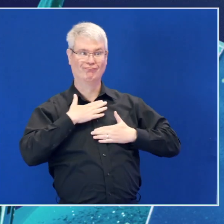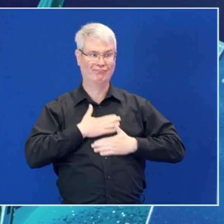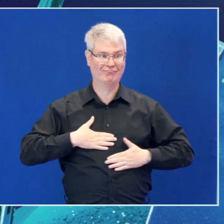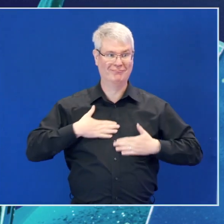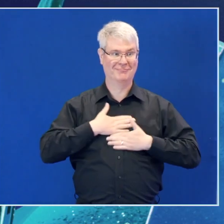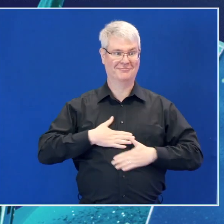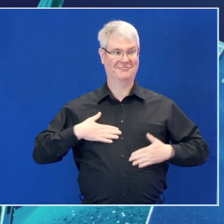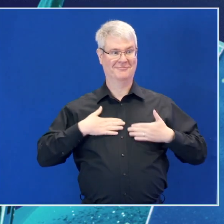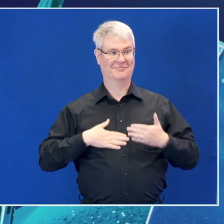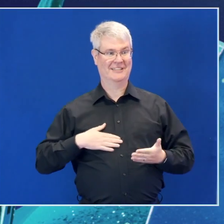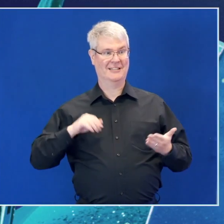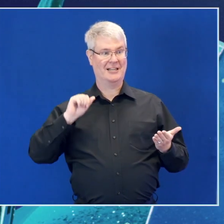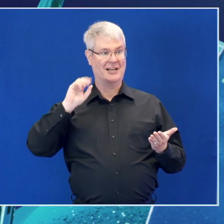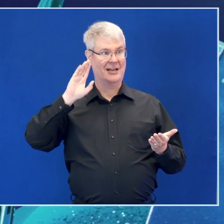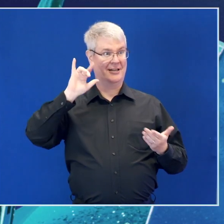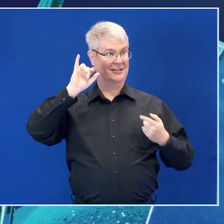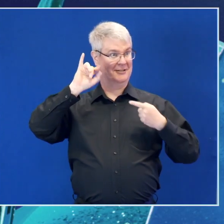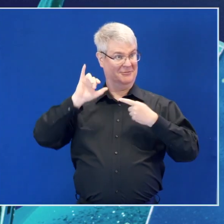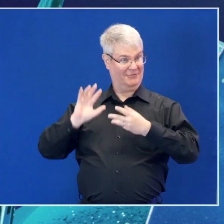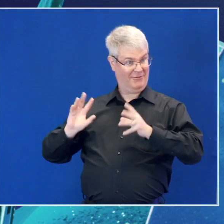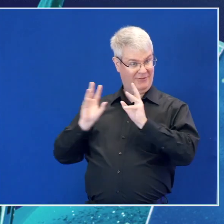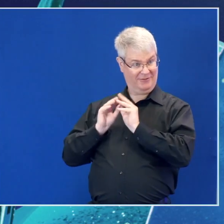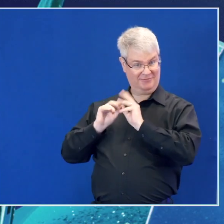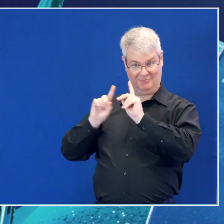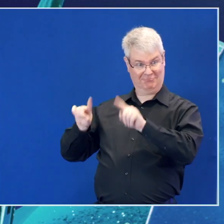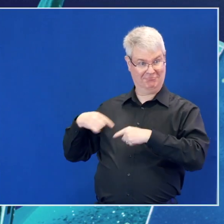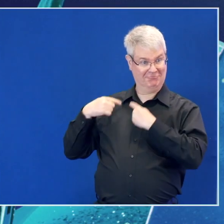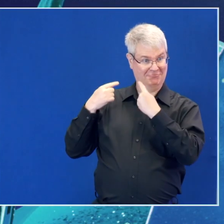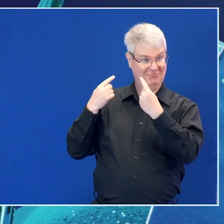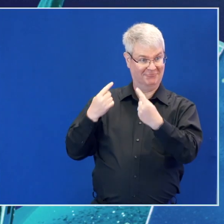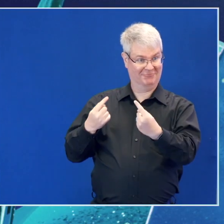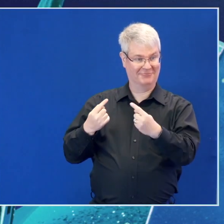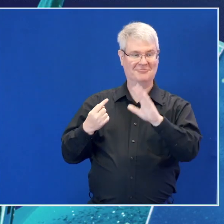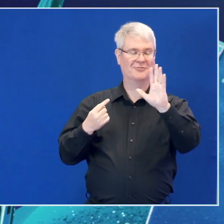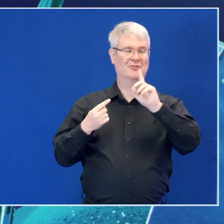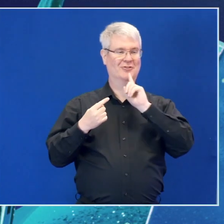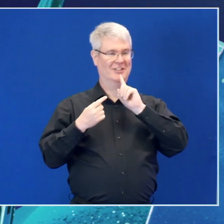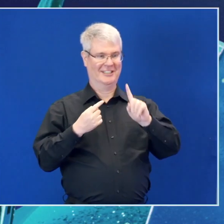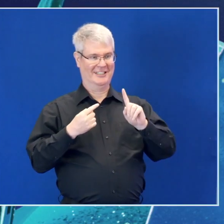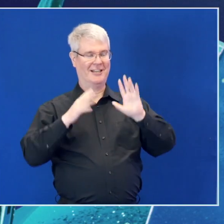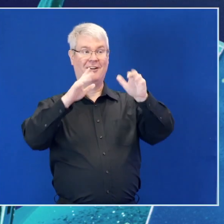Our session today -- well, actually, first of all, let me start out and tell you who I am. I am Tarena.